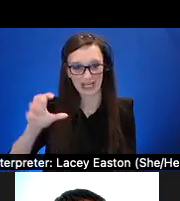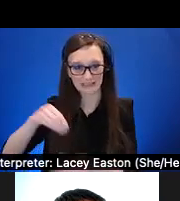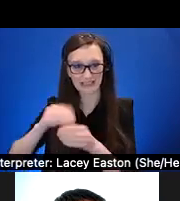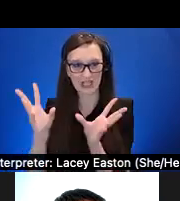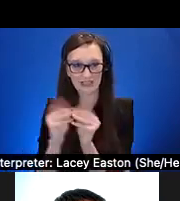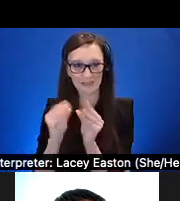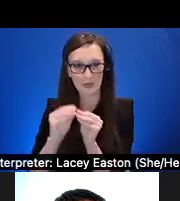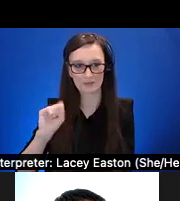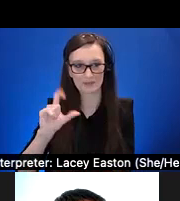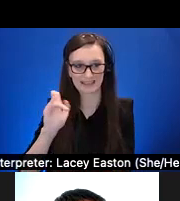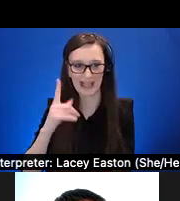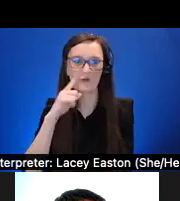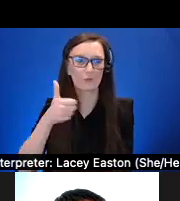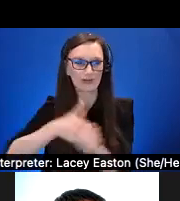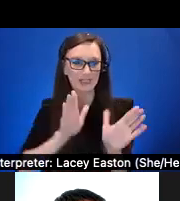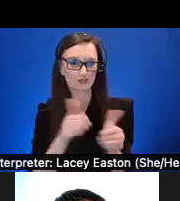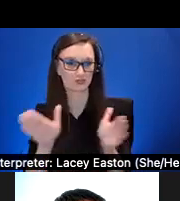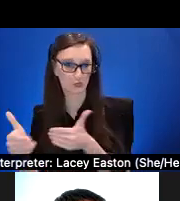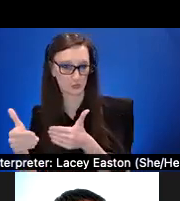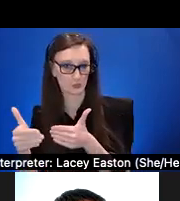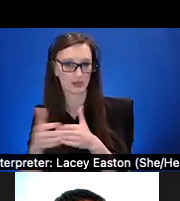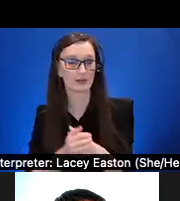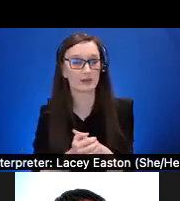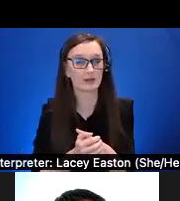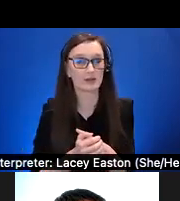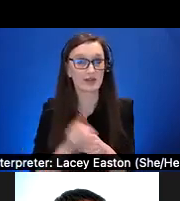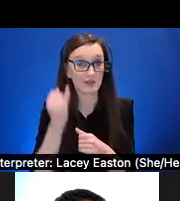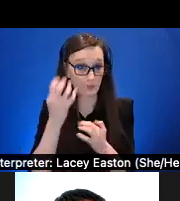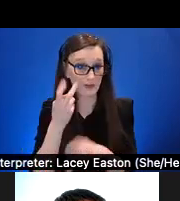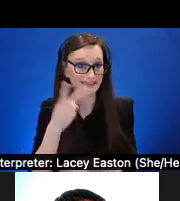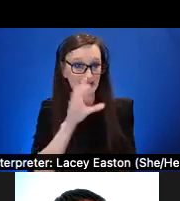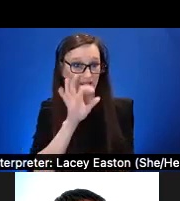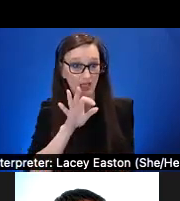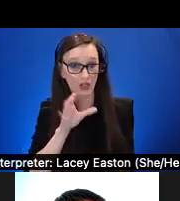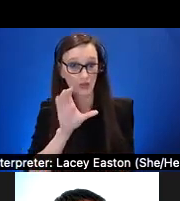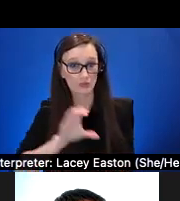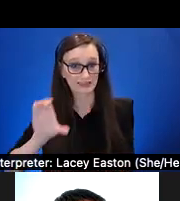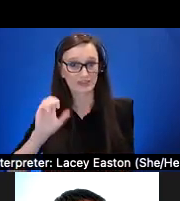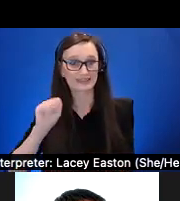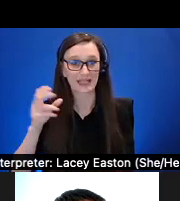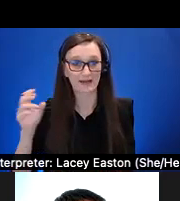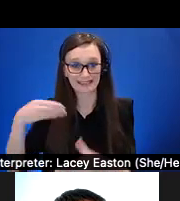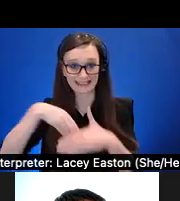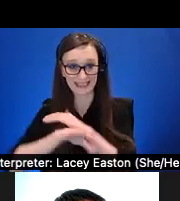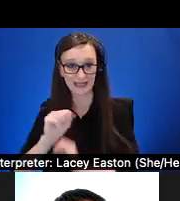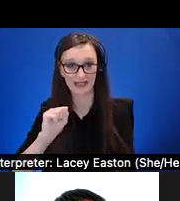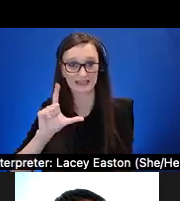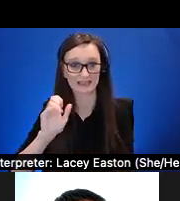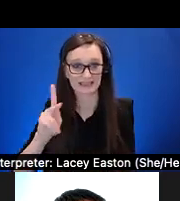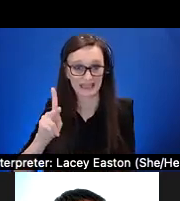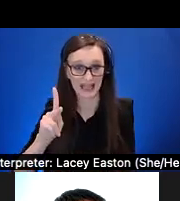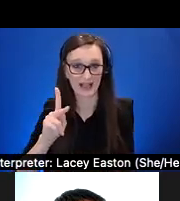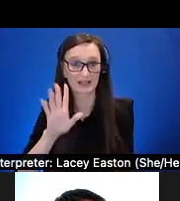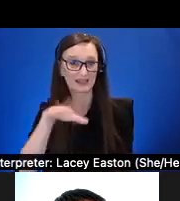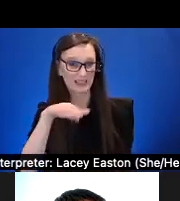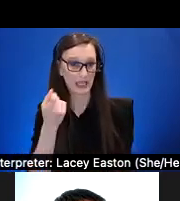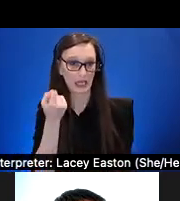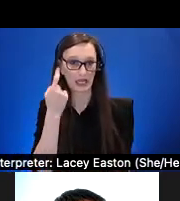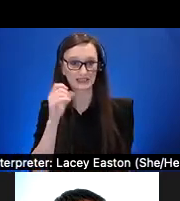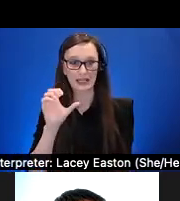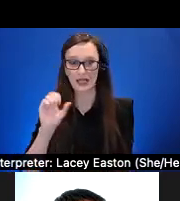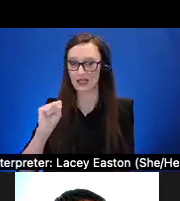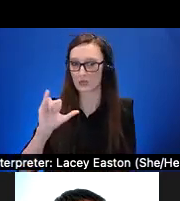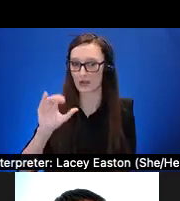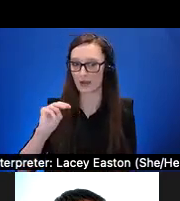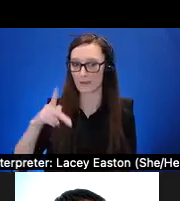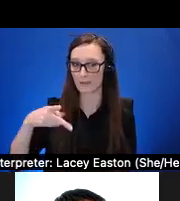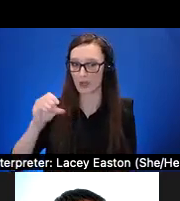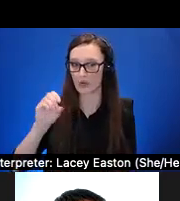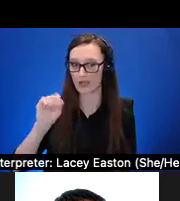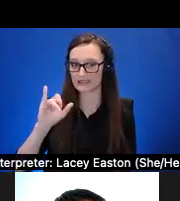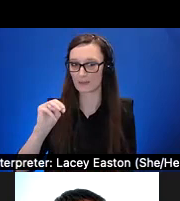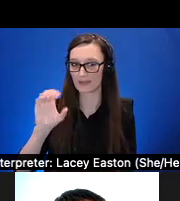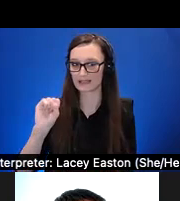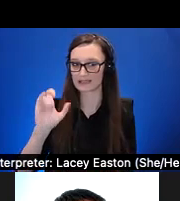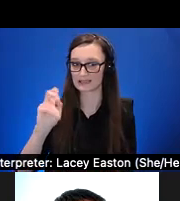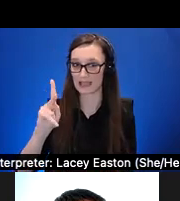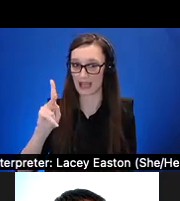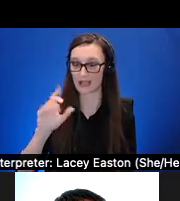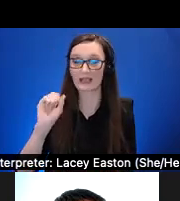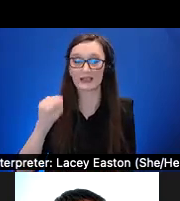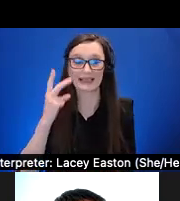room. If you go to slack, the symposium slack then deep dive -- B 1 -- Hackathons,